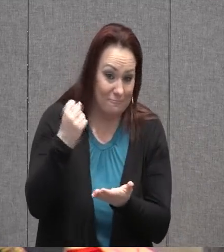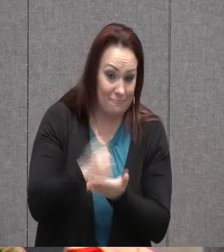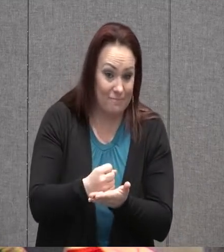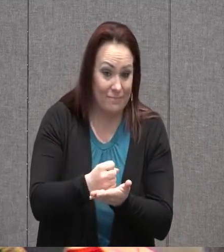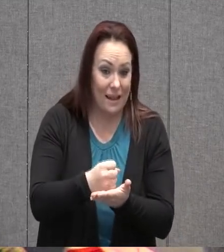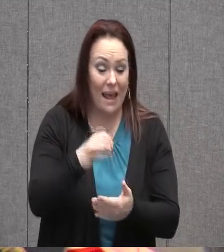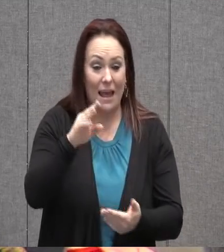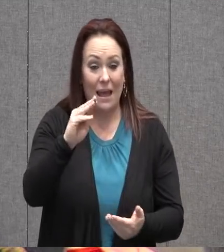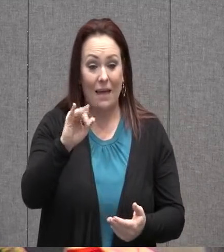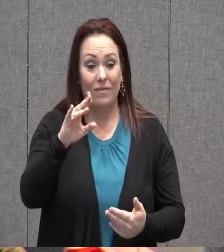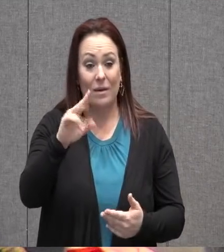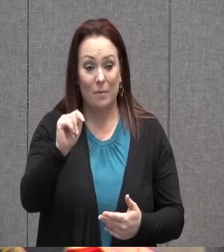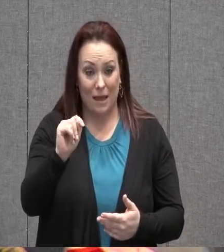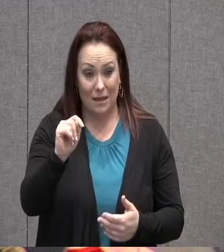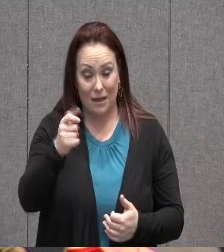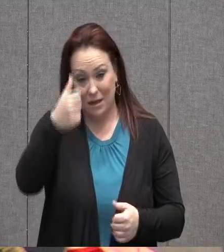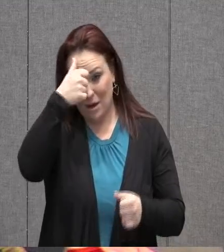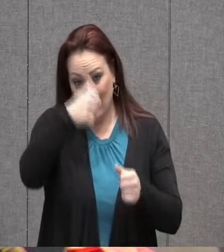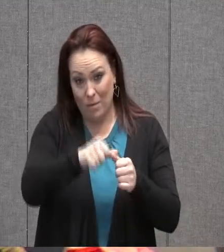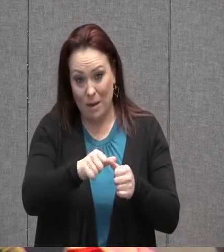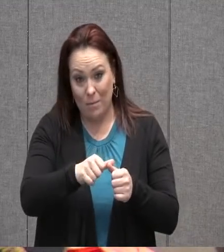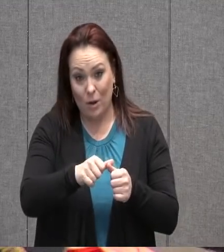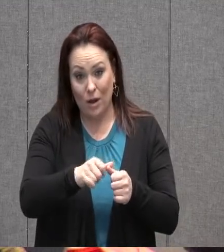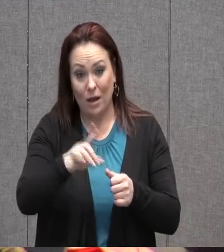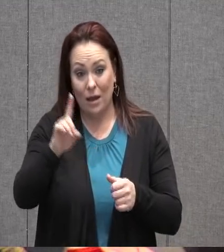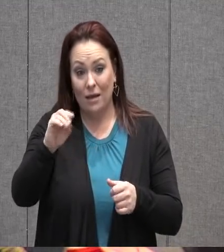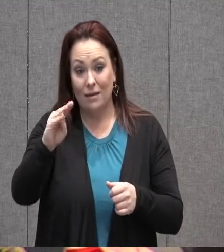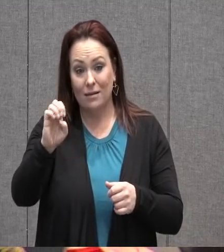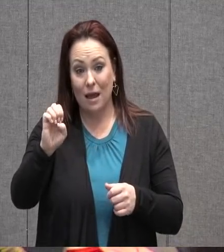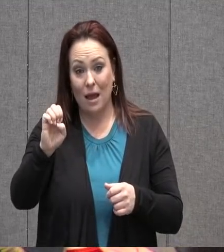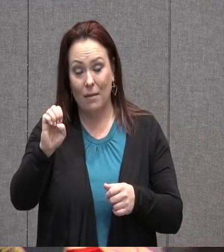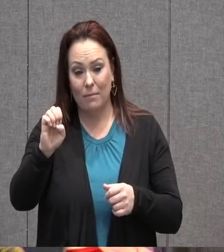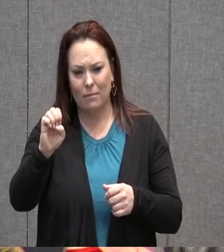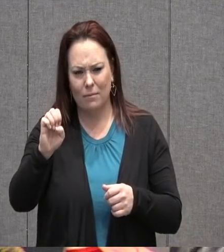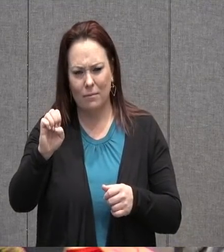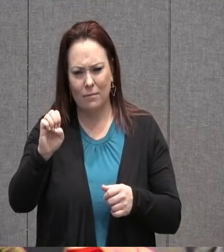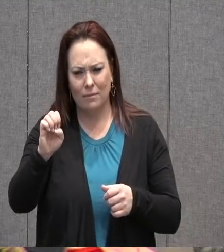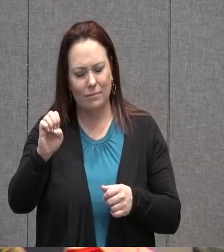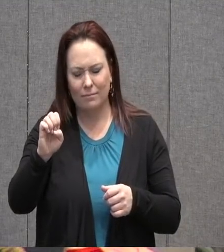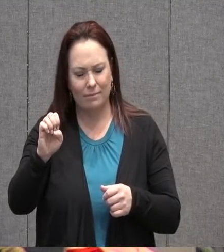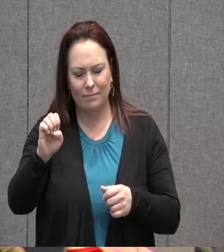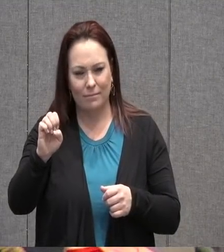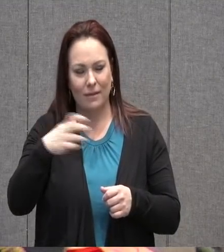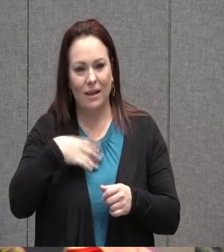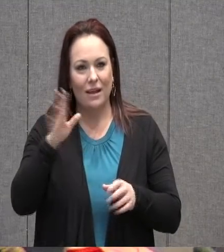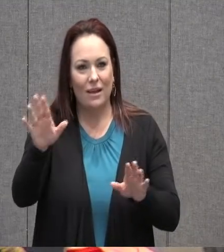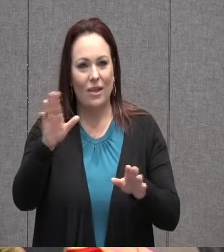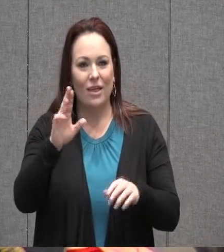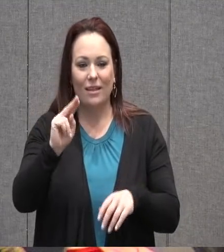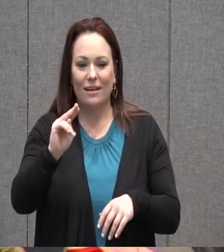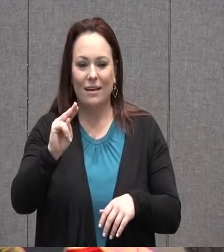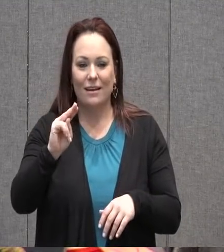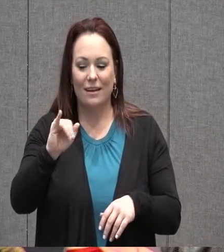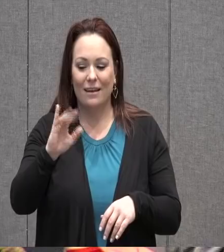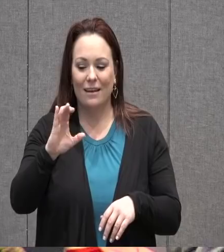Now remember the dime is worth five. Or I'm sorry, the nickel, the nickel is worth five.